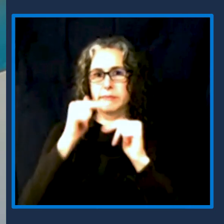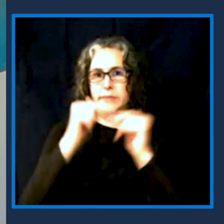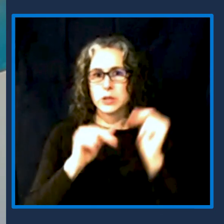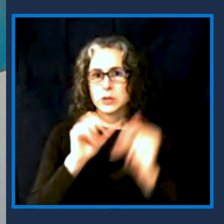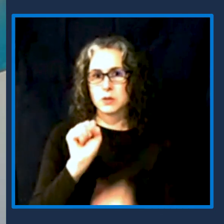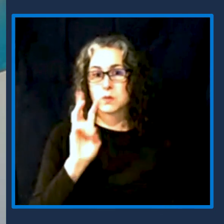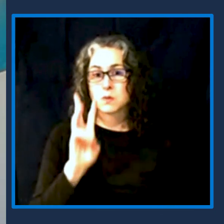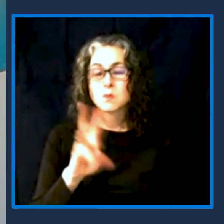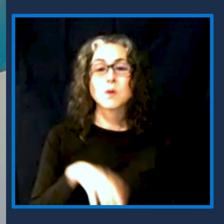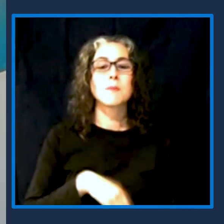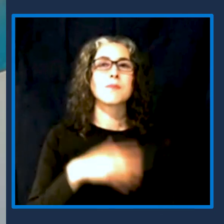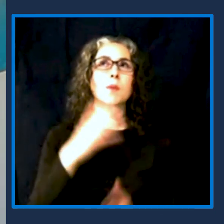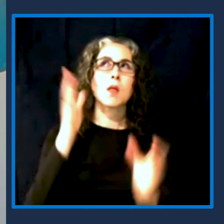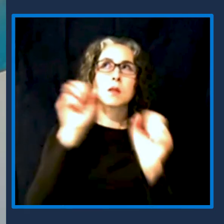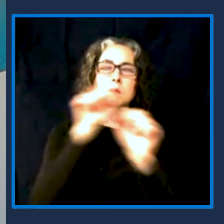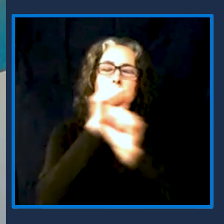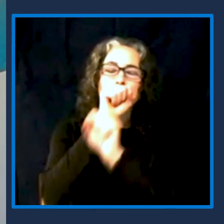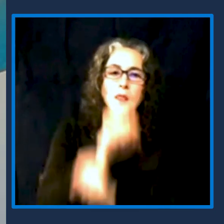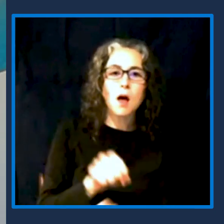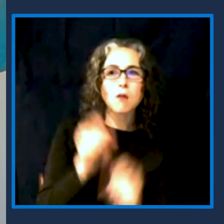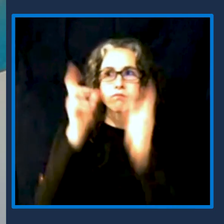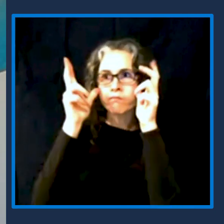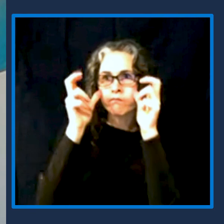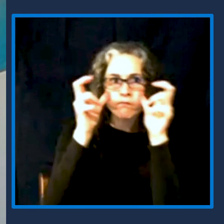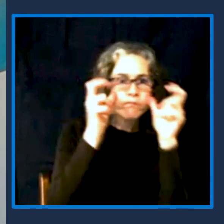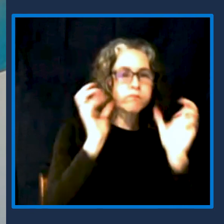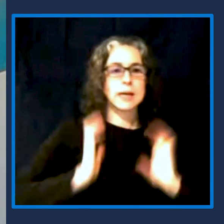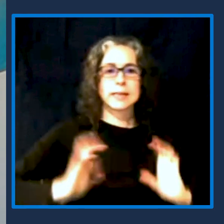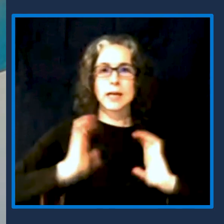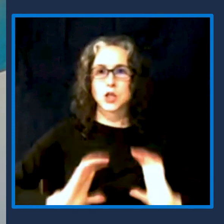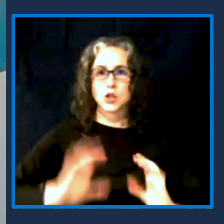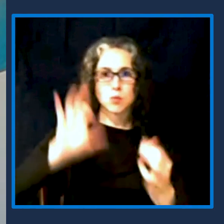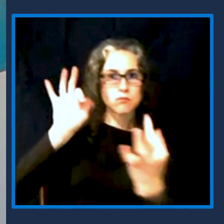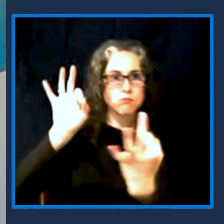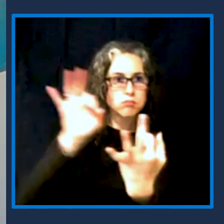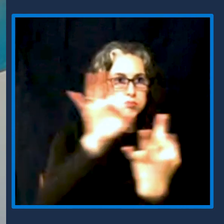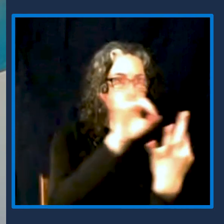from customers and this is one way to help us prioritize what are the next things to help us